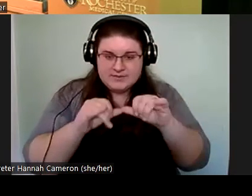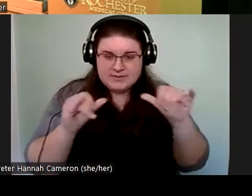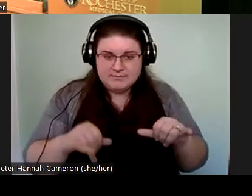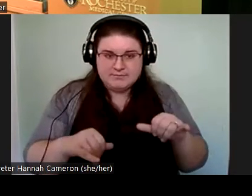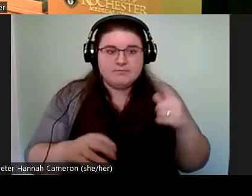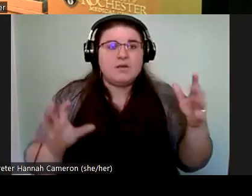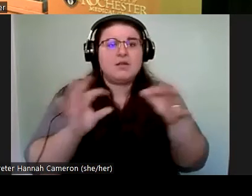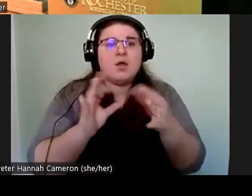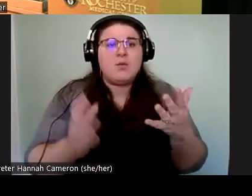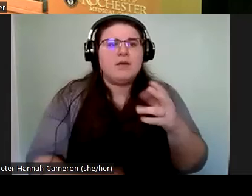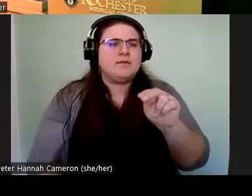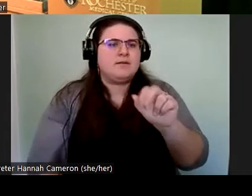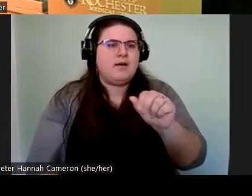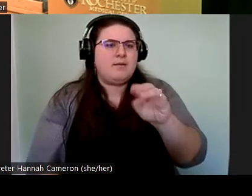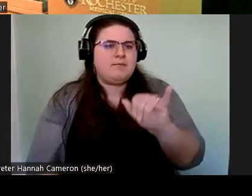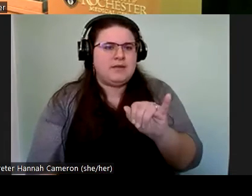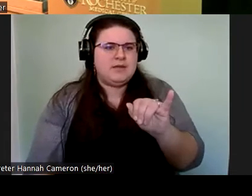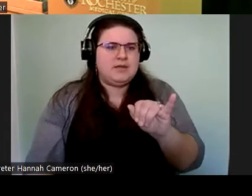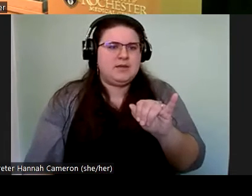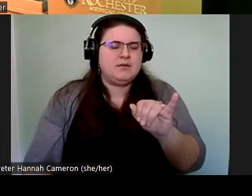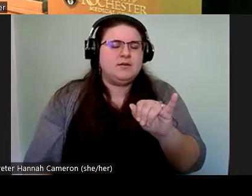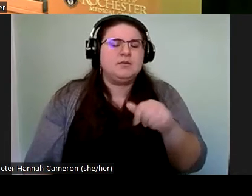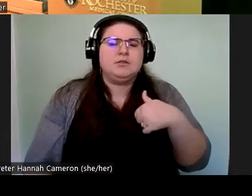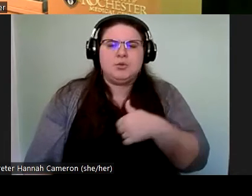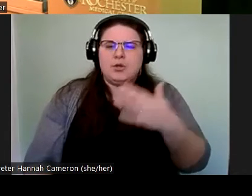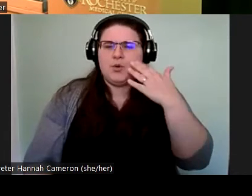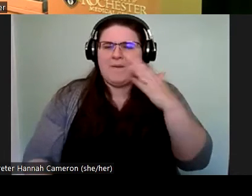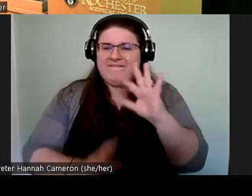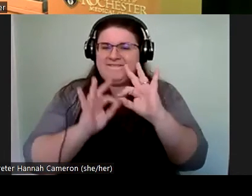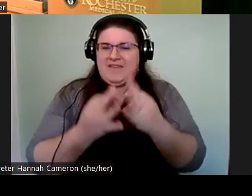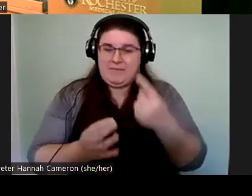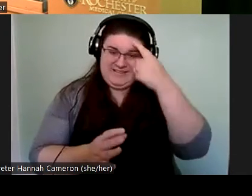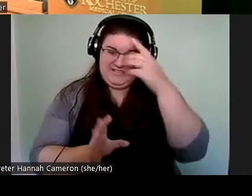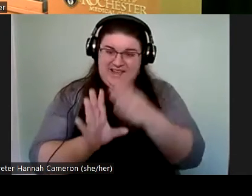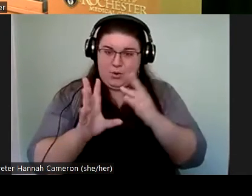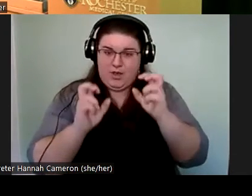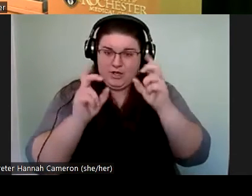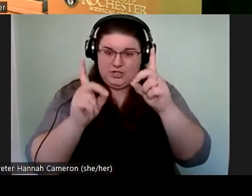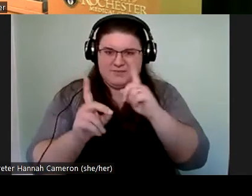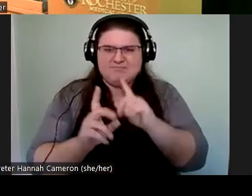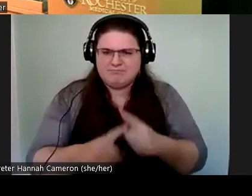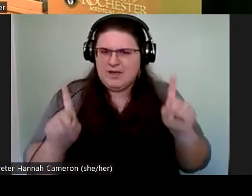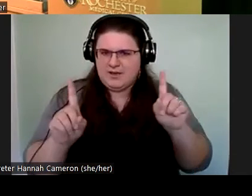across the country um we know that family psycho Education Works um whether it's you know performed